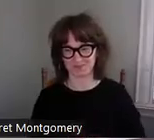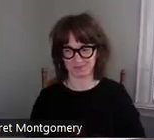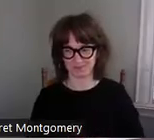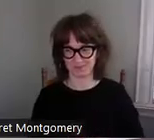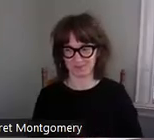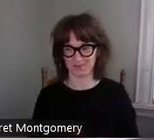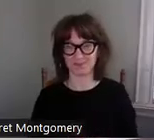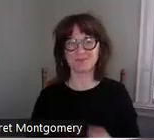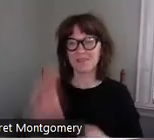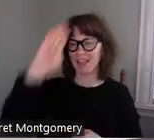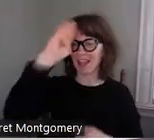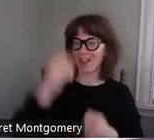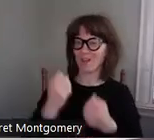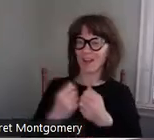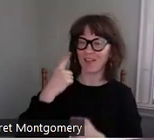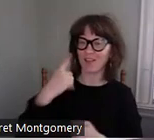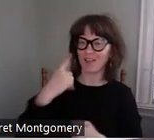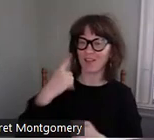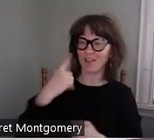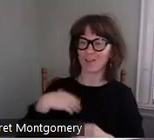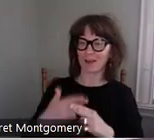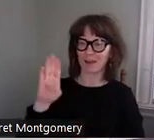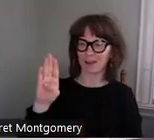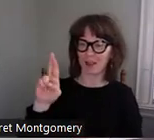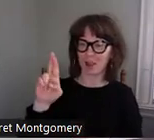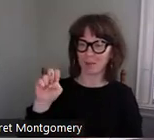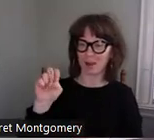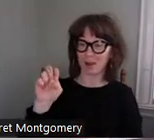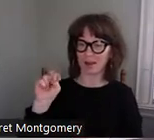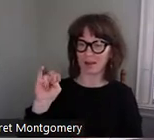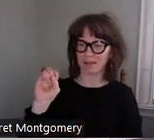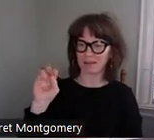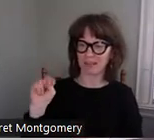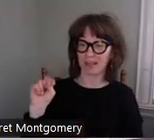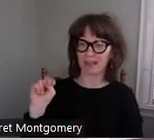12:02:05 introduction to the recording 12:02:10 Hello, everyone, My name is Brendan and miller and I see her pronouns and the community education, and outreach manager